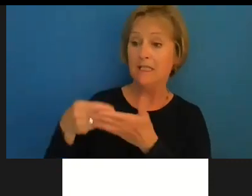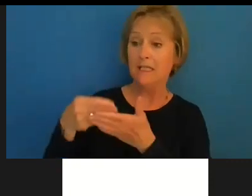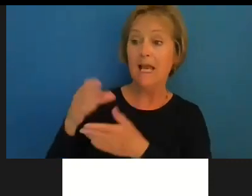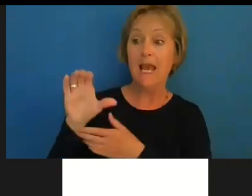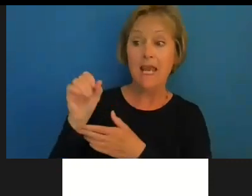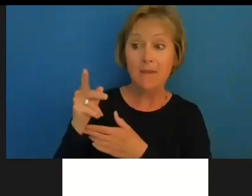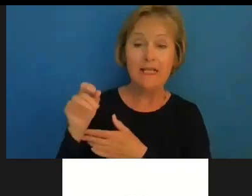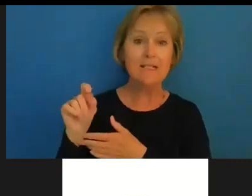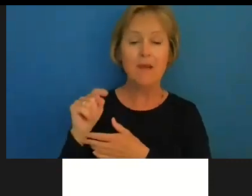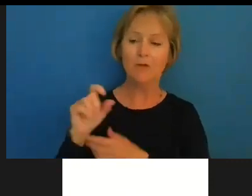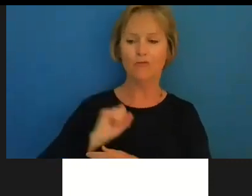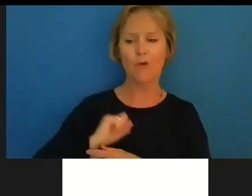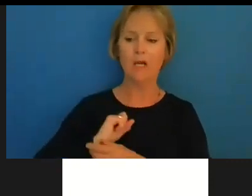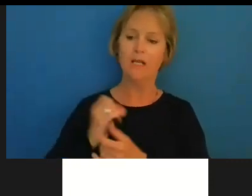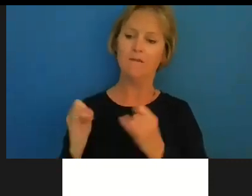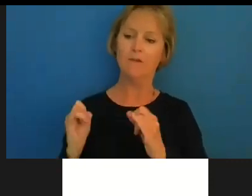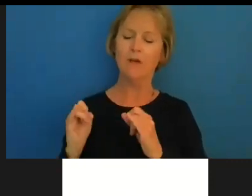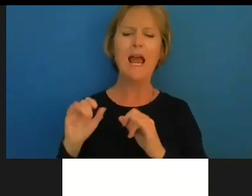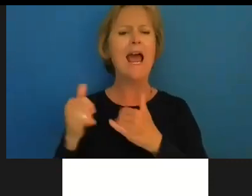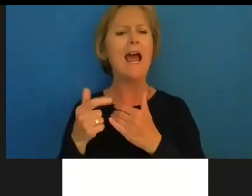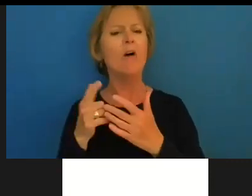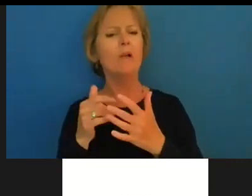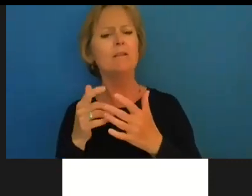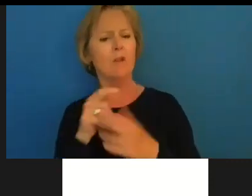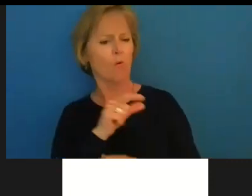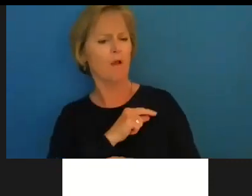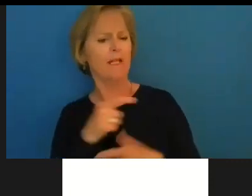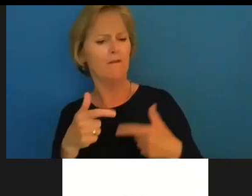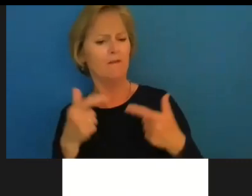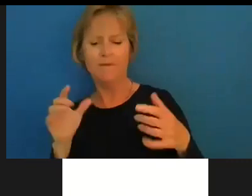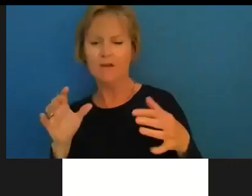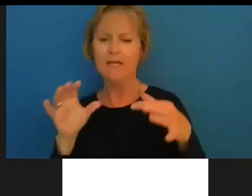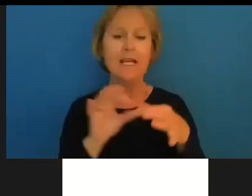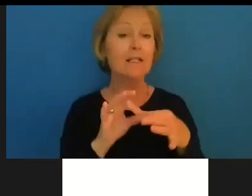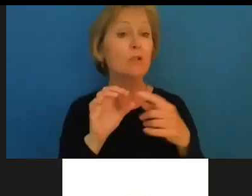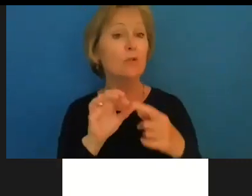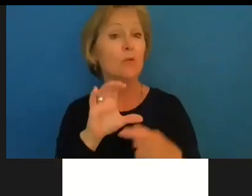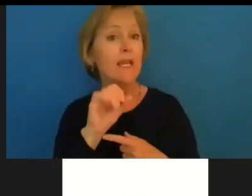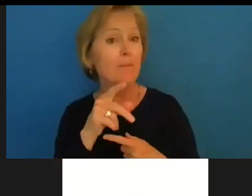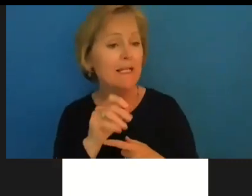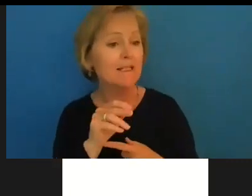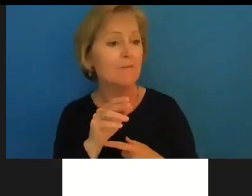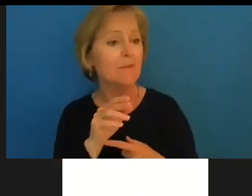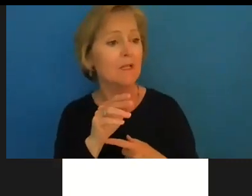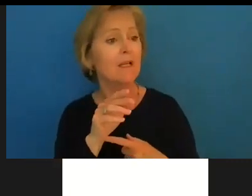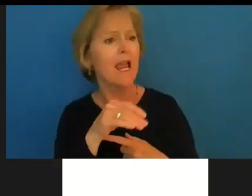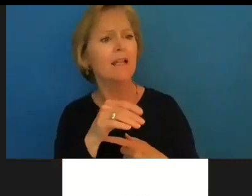how are quality of life measurements connected to capitalists, and the society that we live in whose lives are inherently valuable?